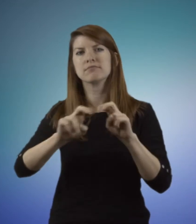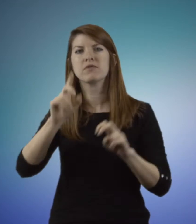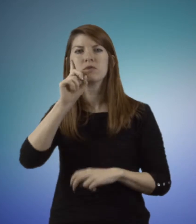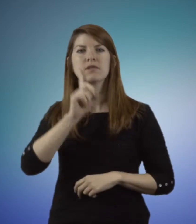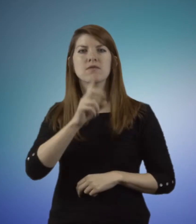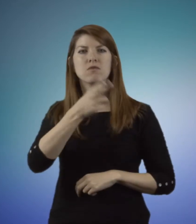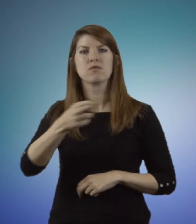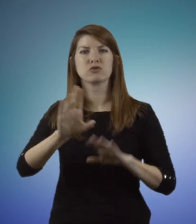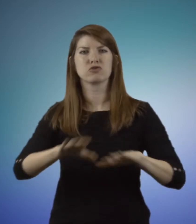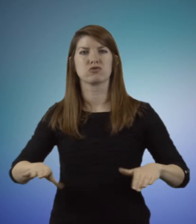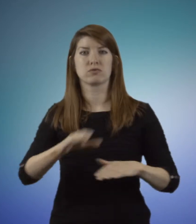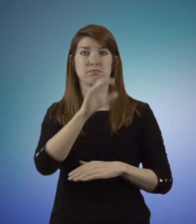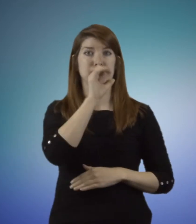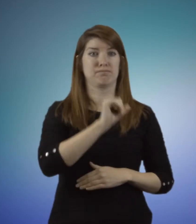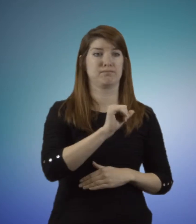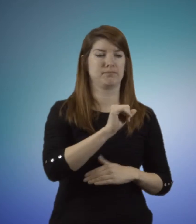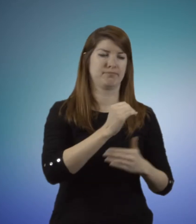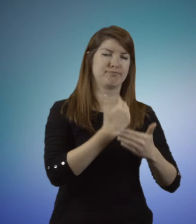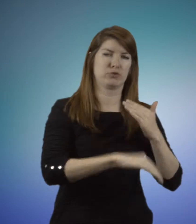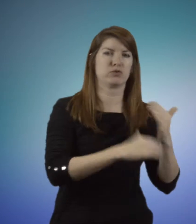of hearing children, birth to age 3.